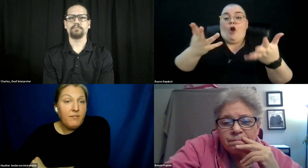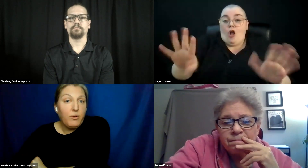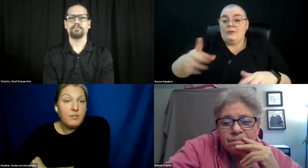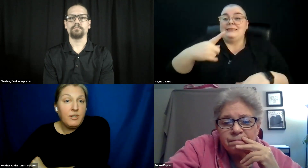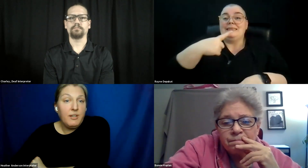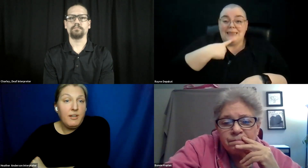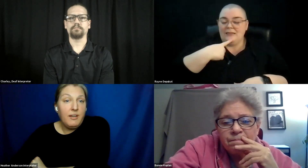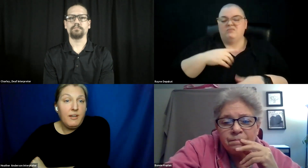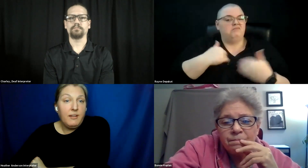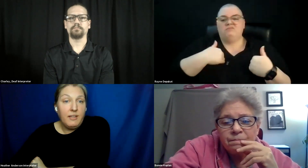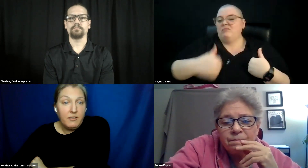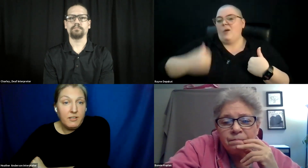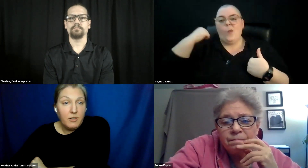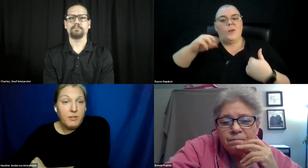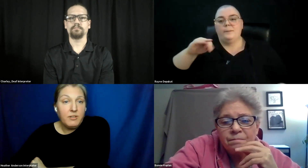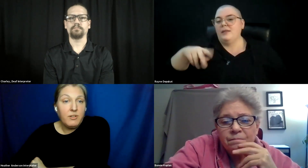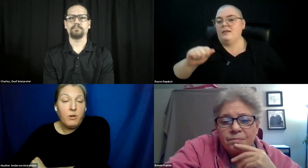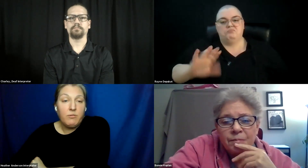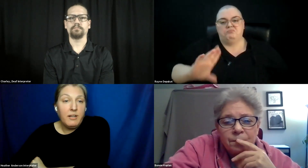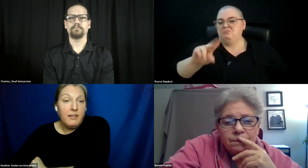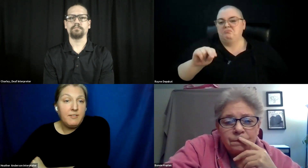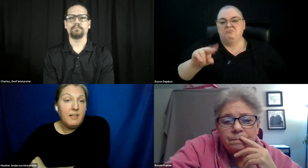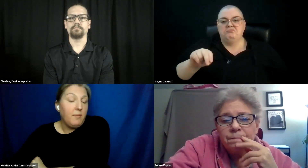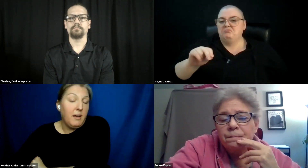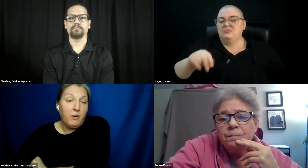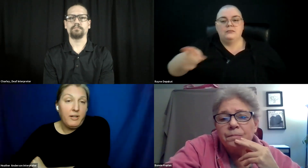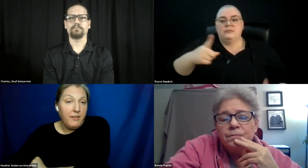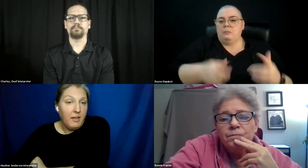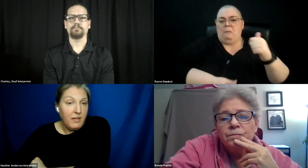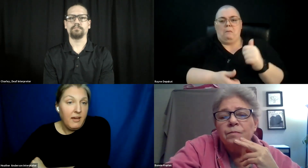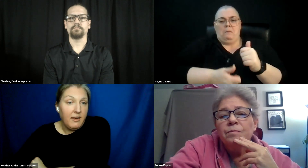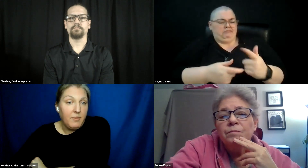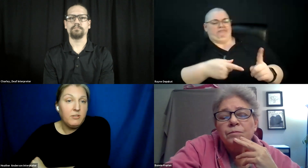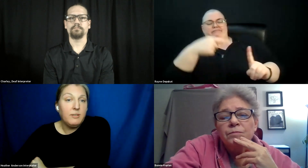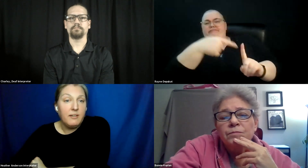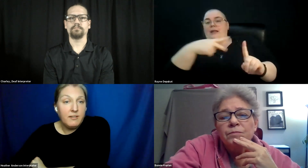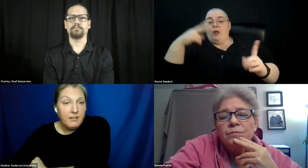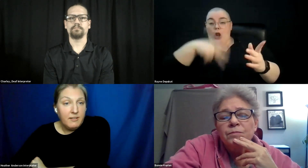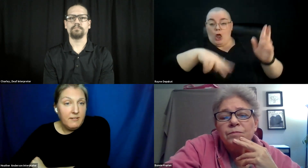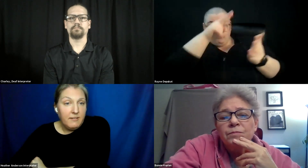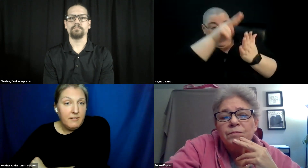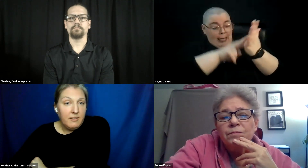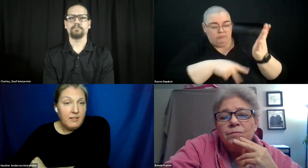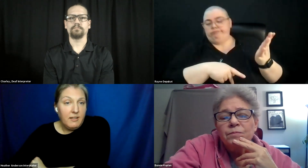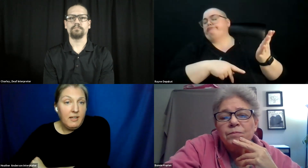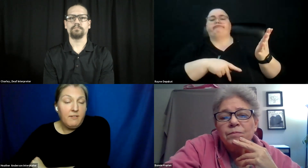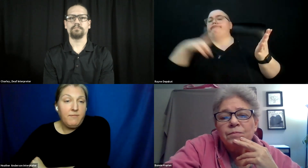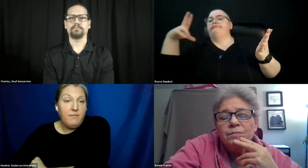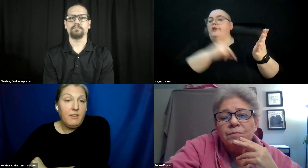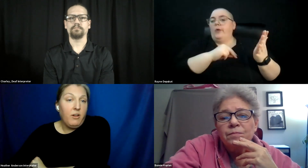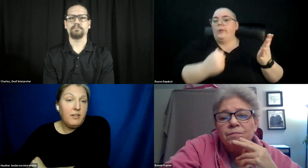Many of those legal interpreters already have say I'm not going on the MPA I'm not doing it.